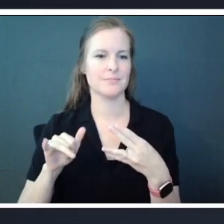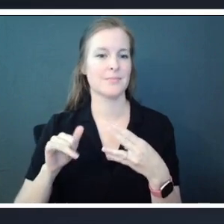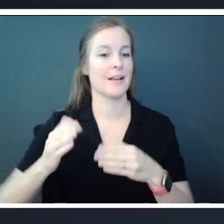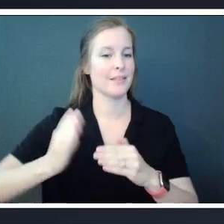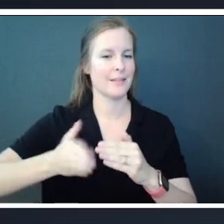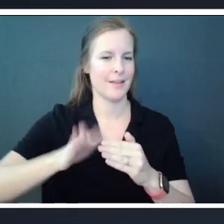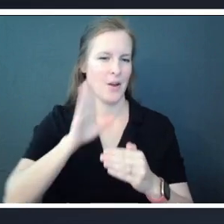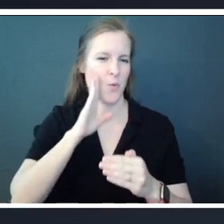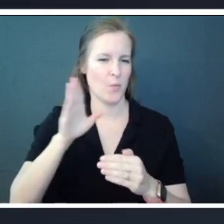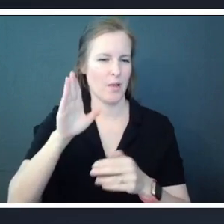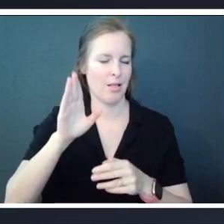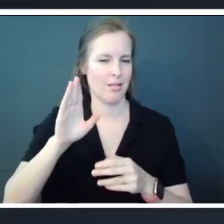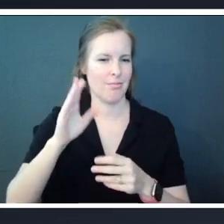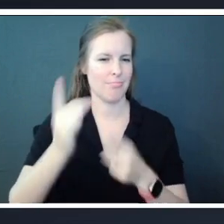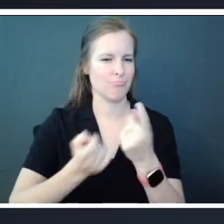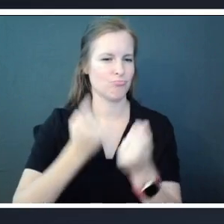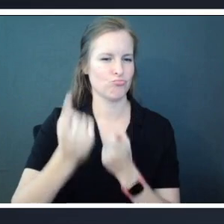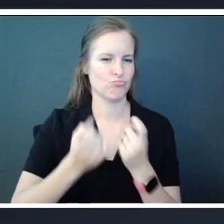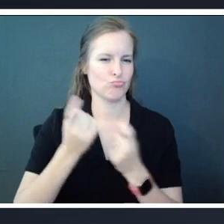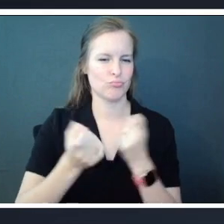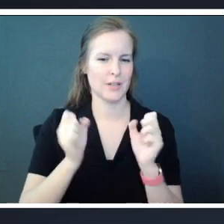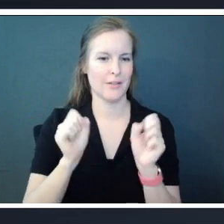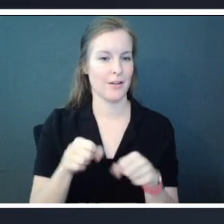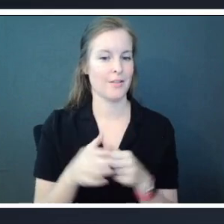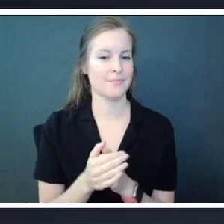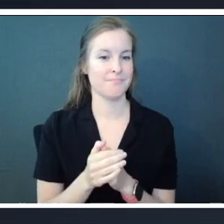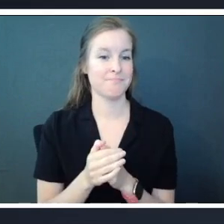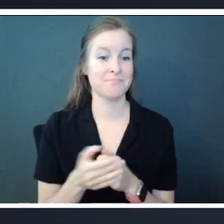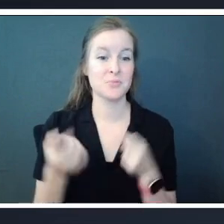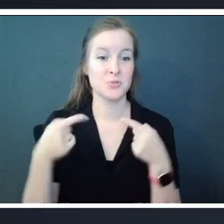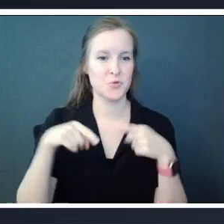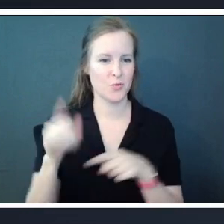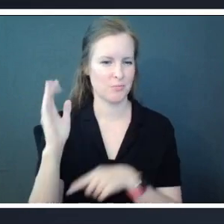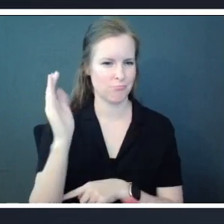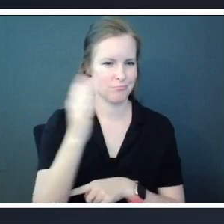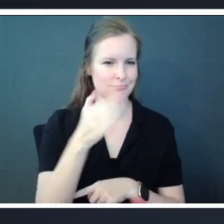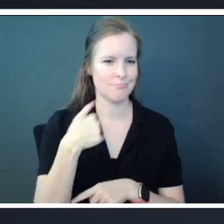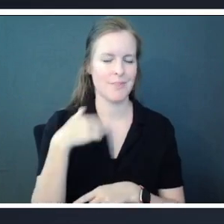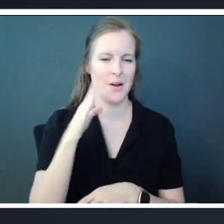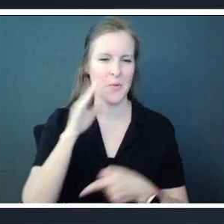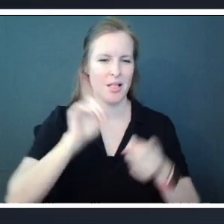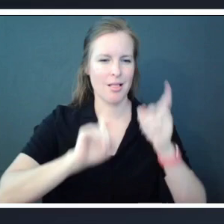you questions. Feel free to put those in the chat. I have that open as well. Hello from San Diego,